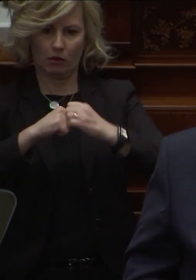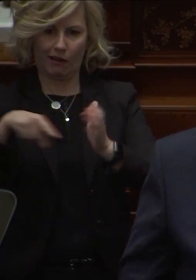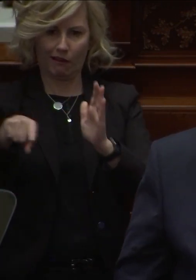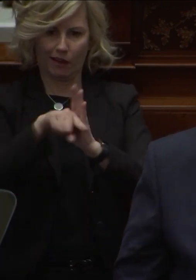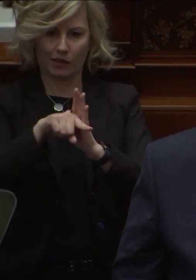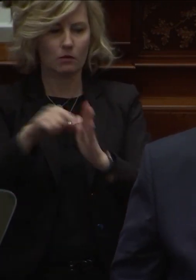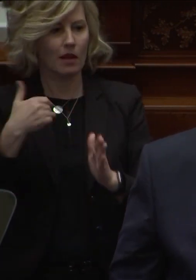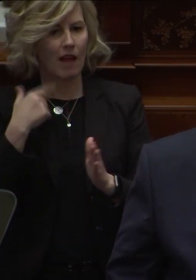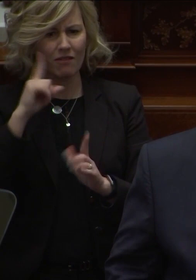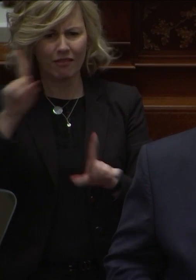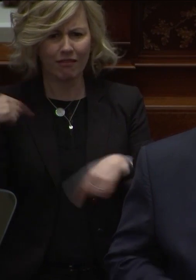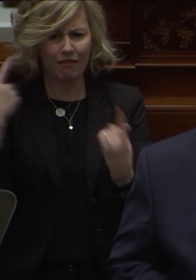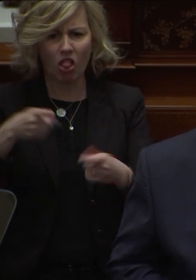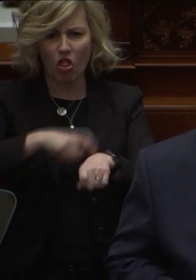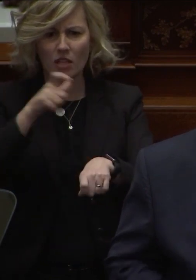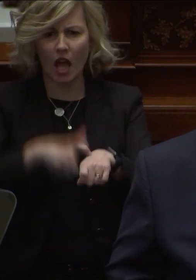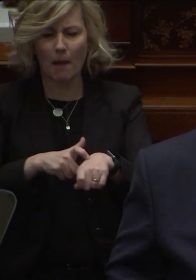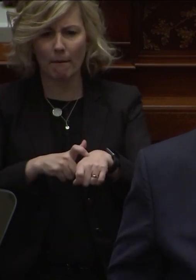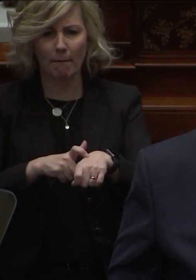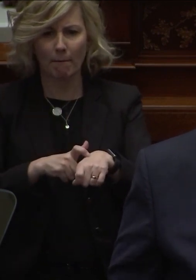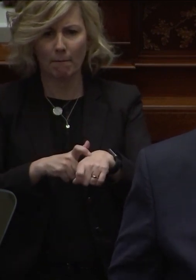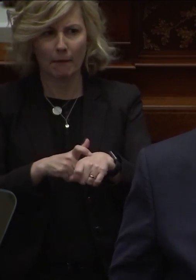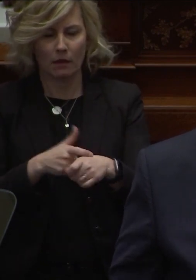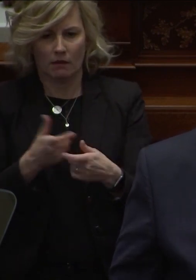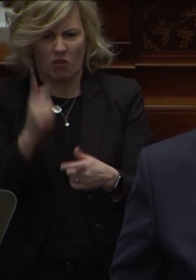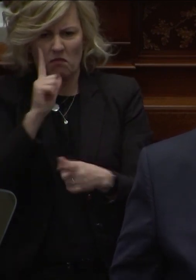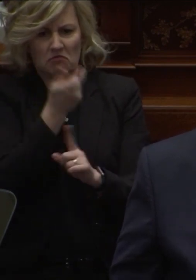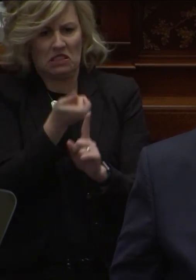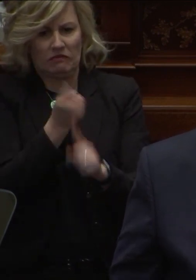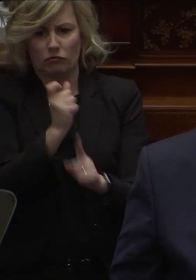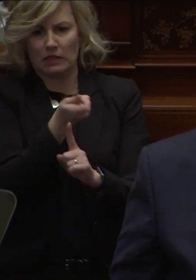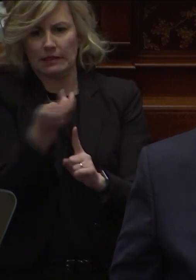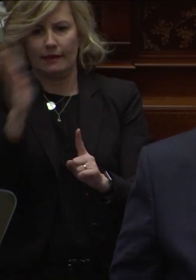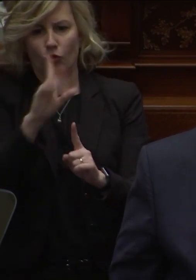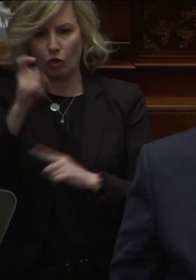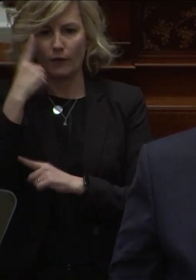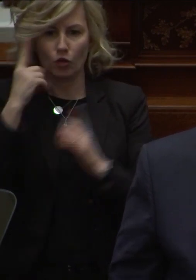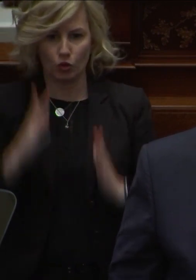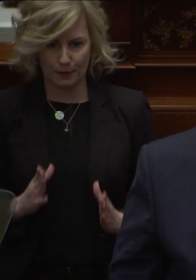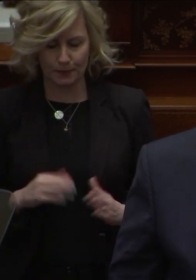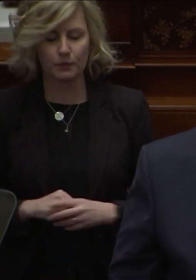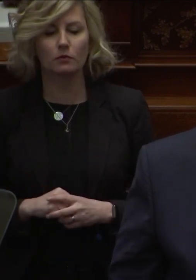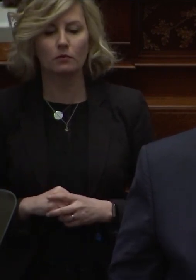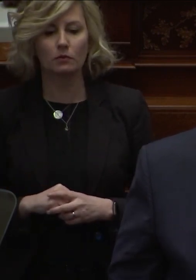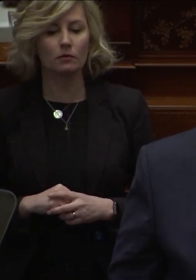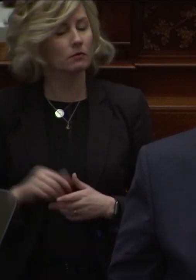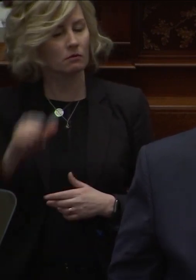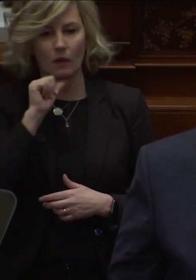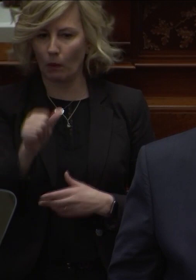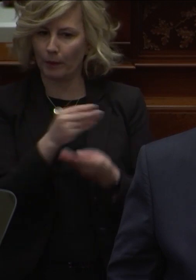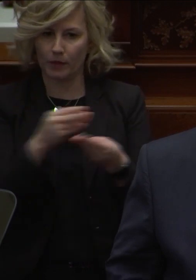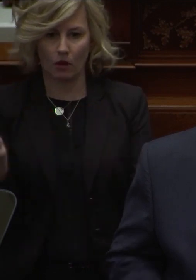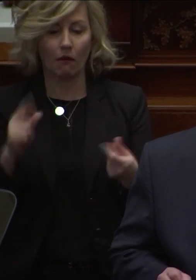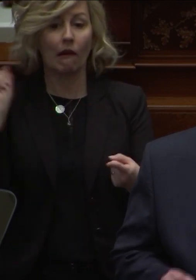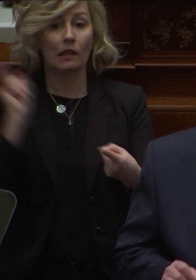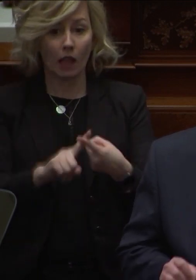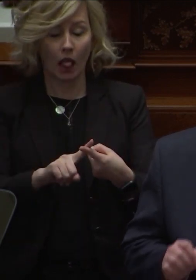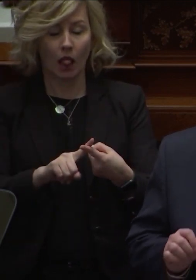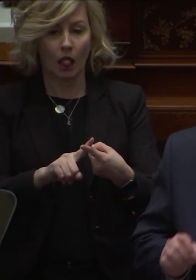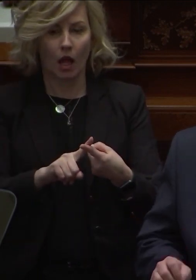FUNDAMENTAL STRUCTURAL DEFICIT THAT HAS EXISTED FOR QUITE SOME TIME AND SPANNED THE ADMINISTRATIONS OF SEVERAL GOVERNORS.